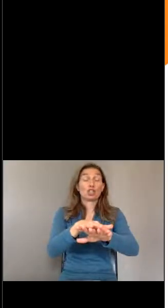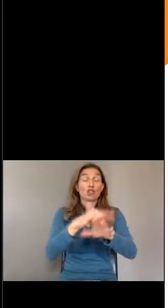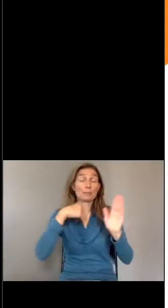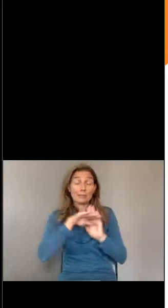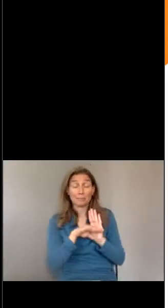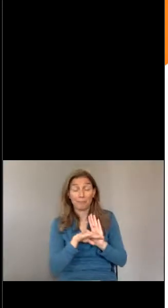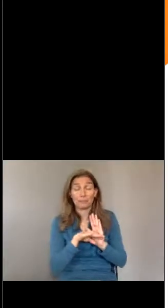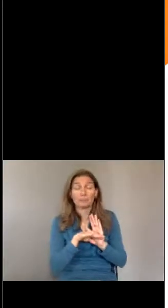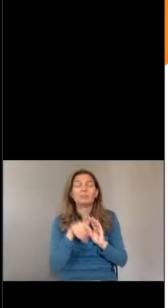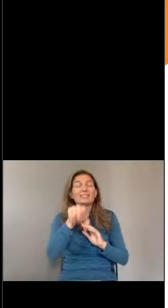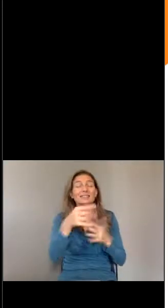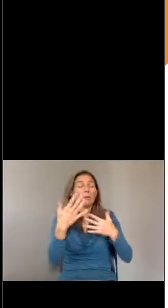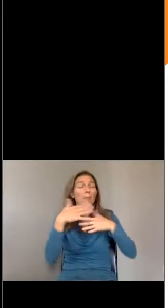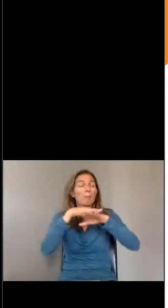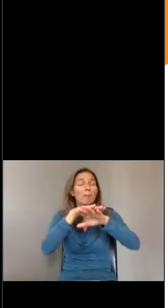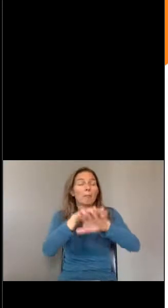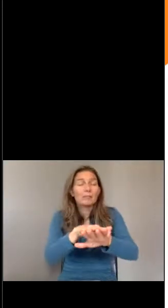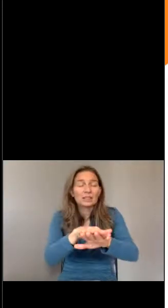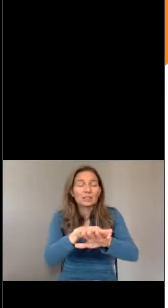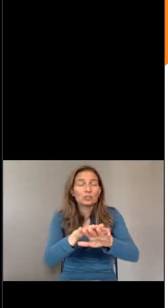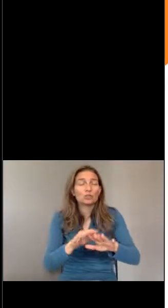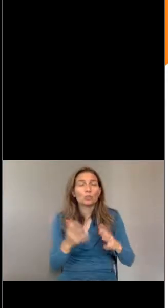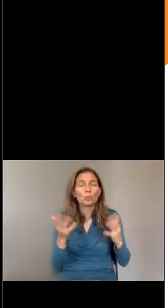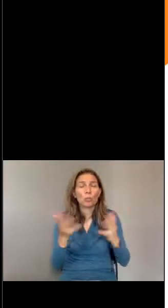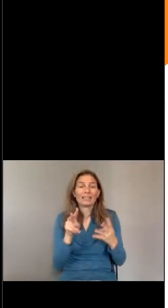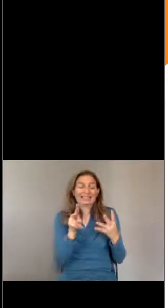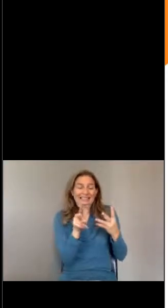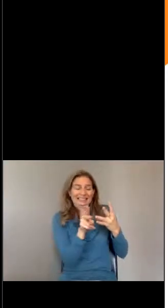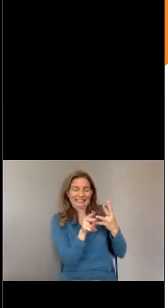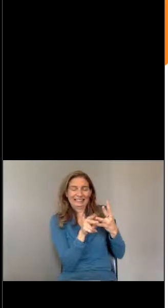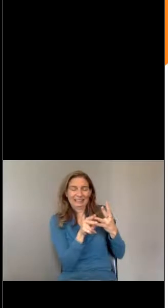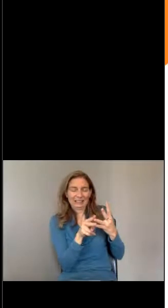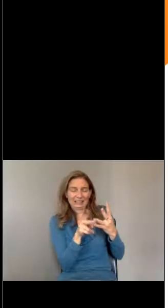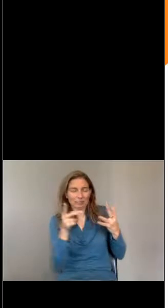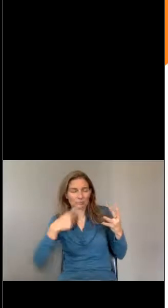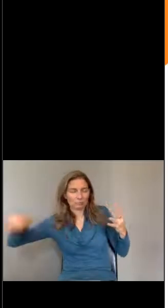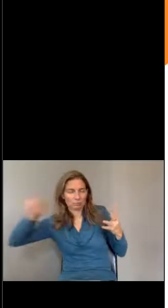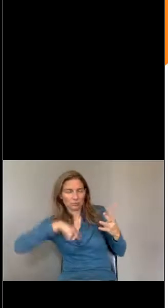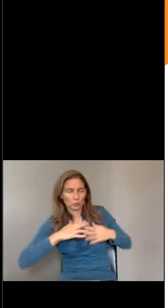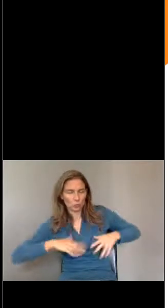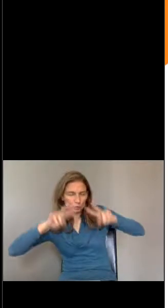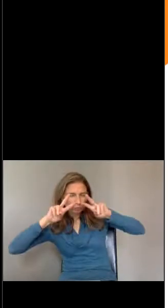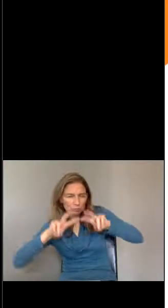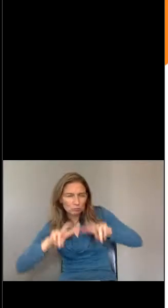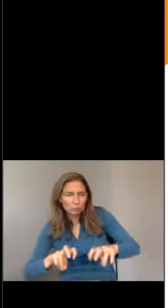the ones of very much interest to us. So if you look at the targeted mainstream schemes,